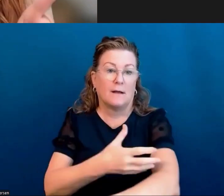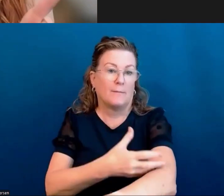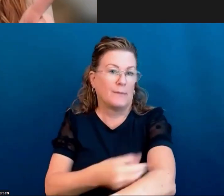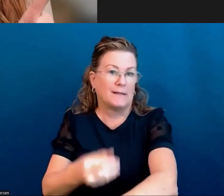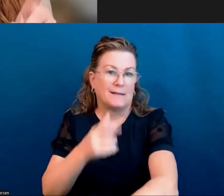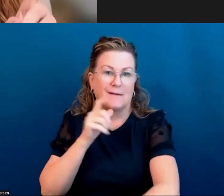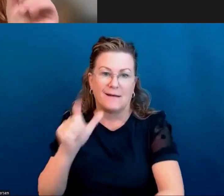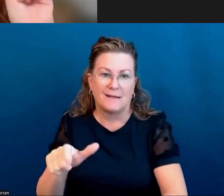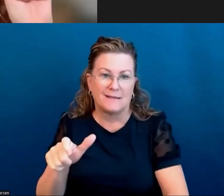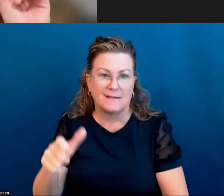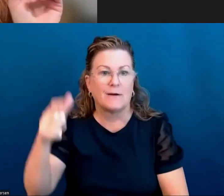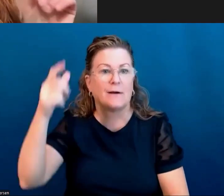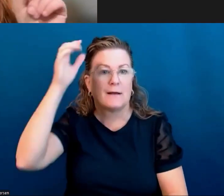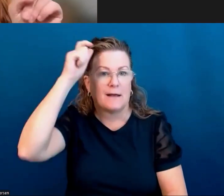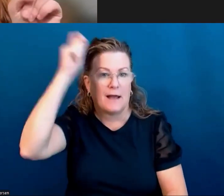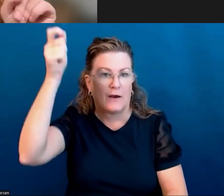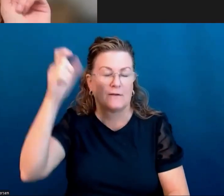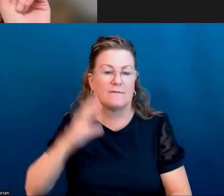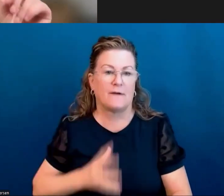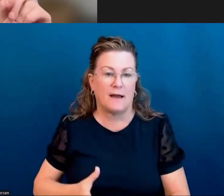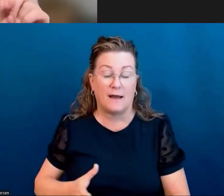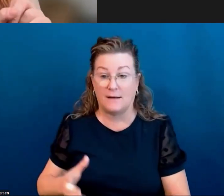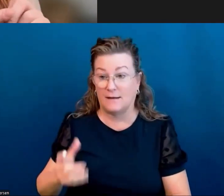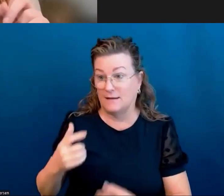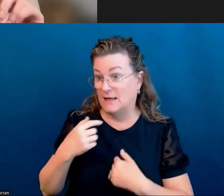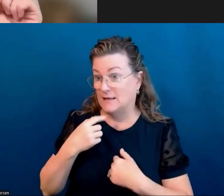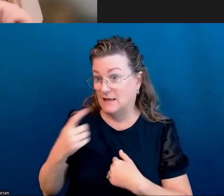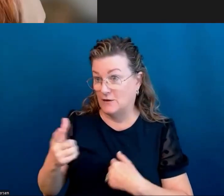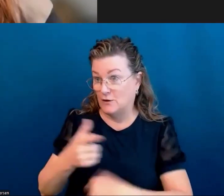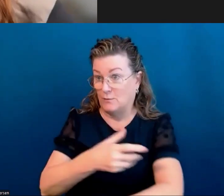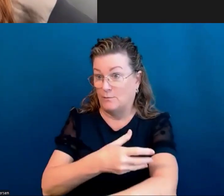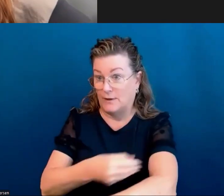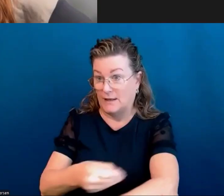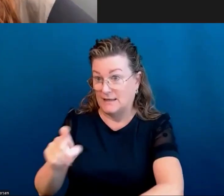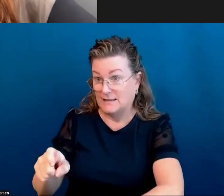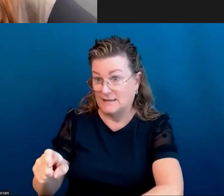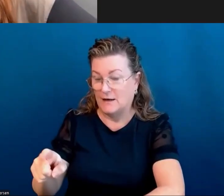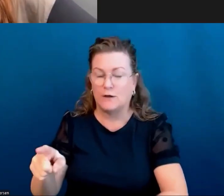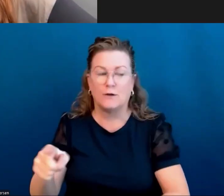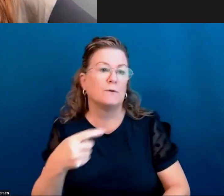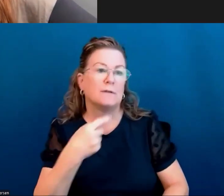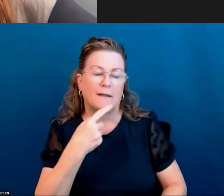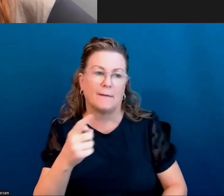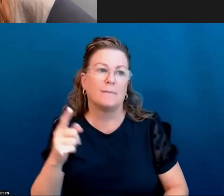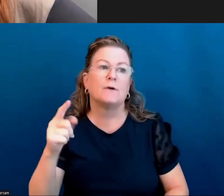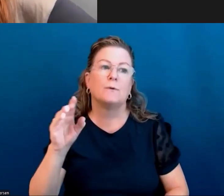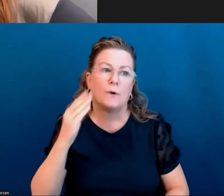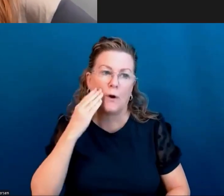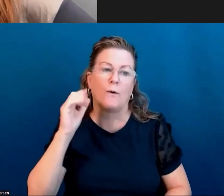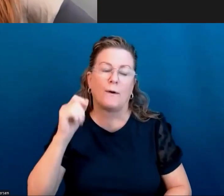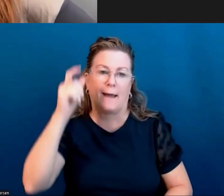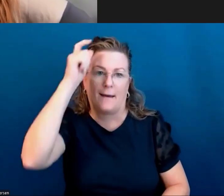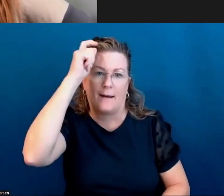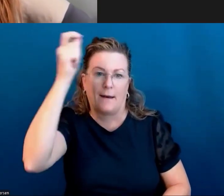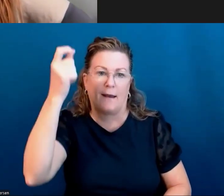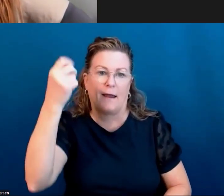don't need to do a blood test, they can do a hair test. So if they tell you that they need to do a blood test, you can tell them that you know they can do a hair test and they don't have to.